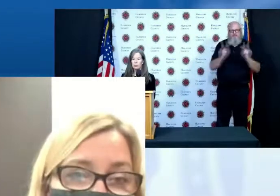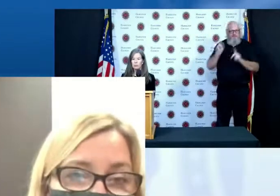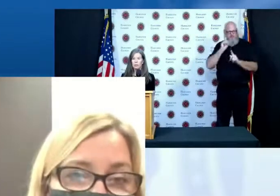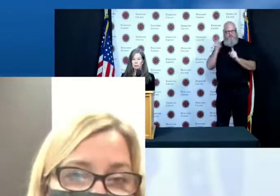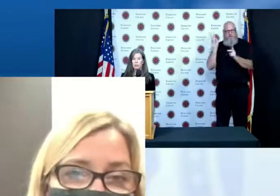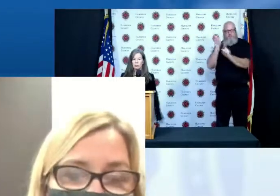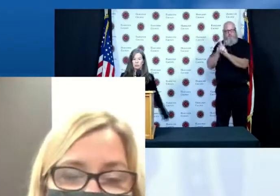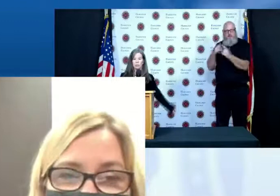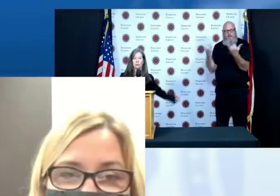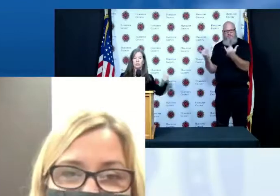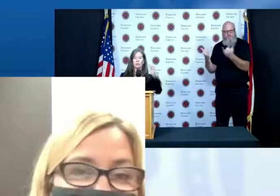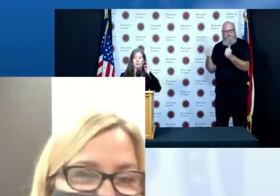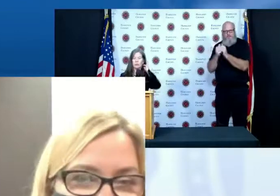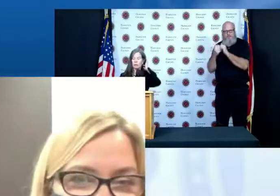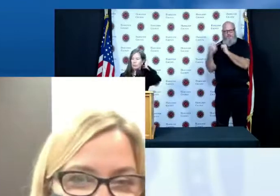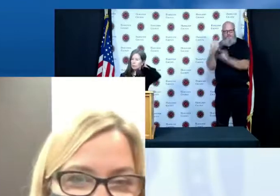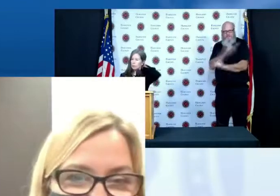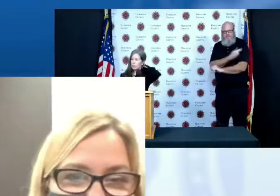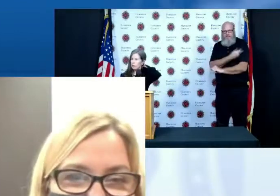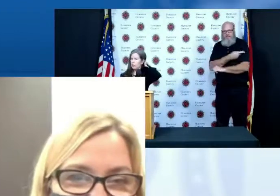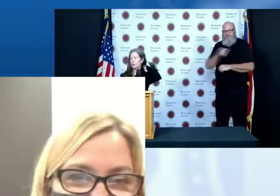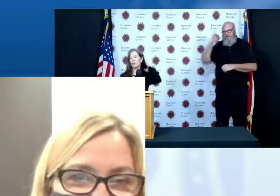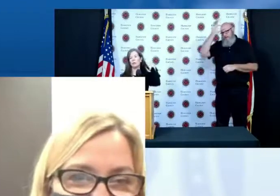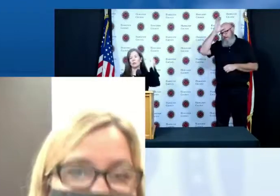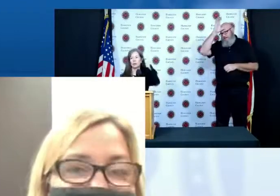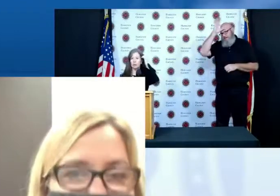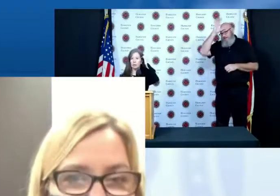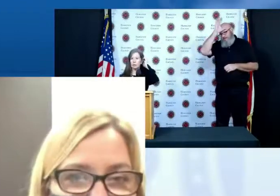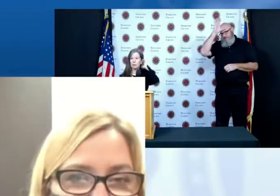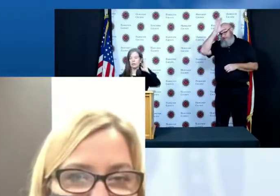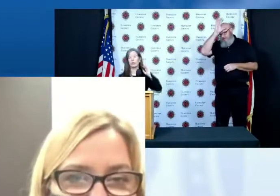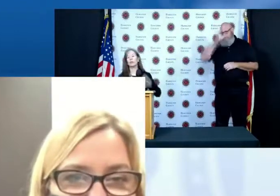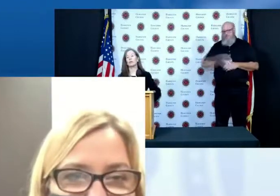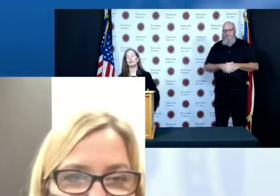here at the Board of Elections so we already have 80,000 that have an idea of where the facility